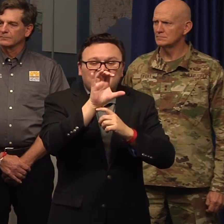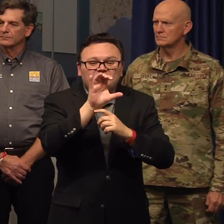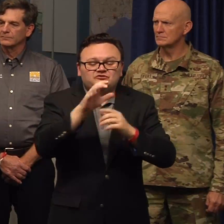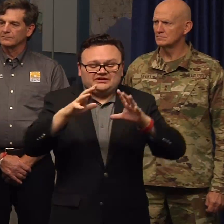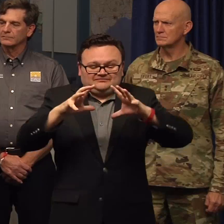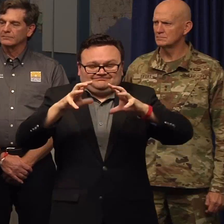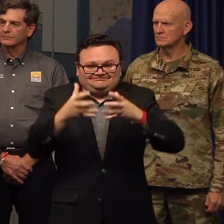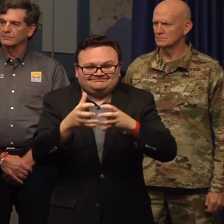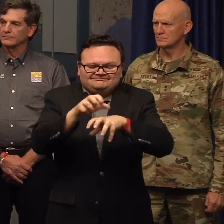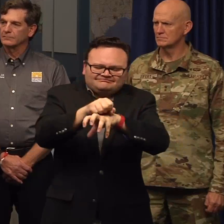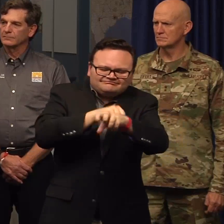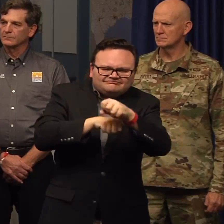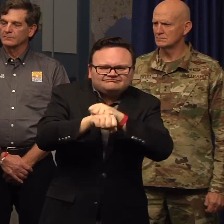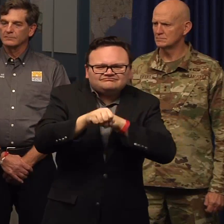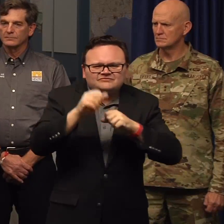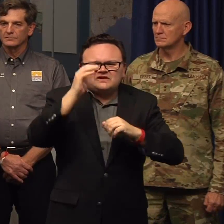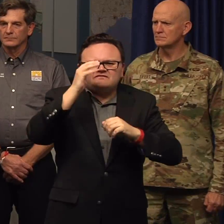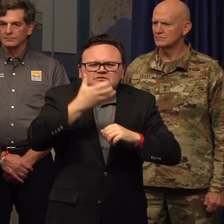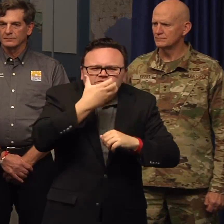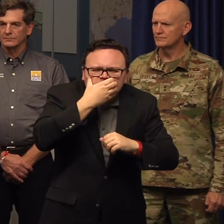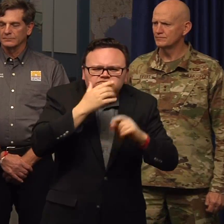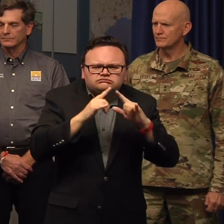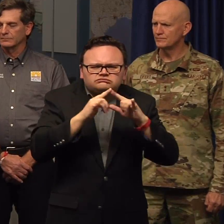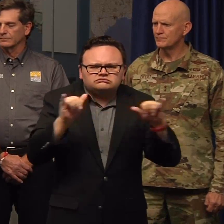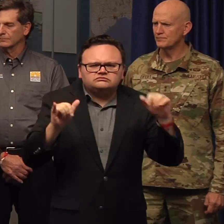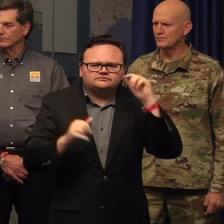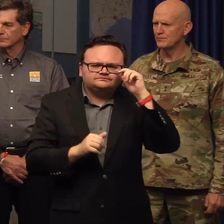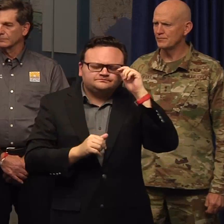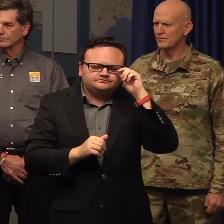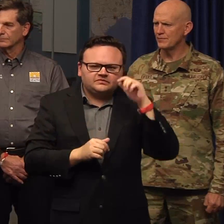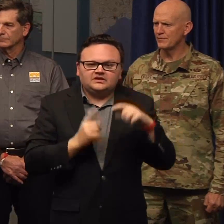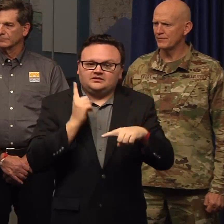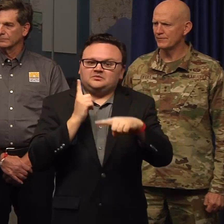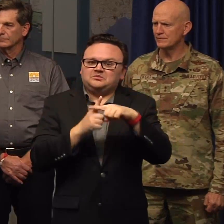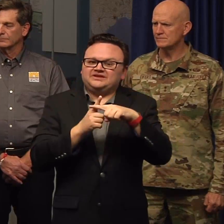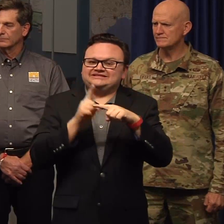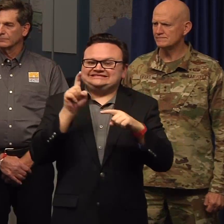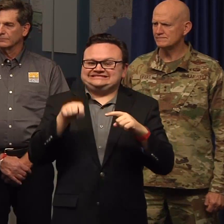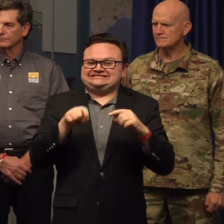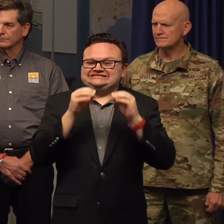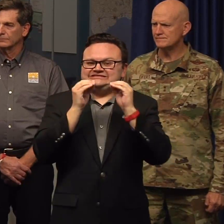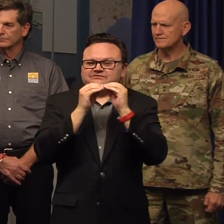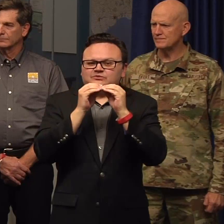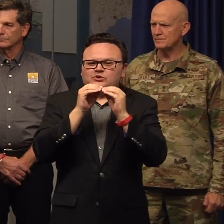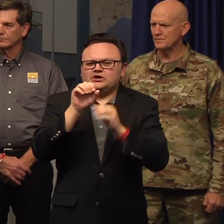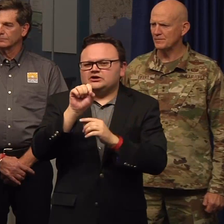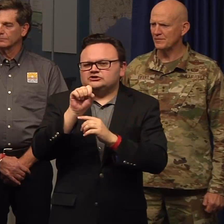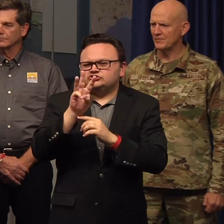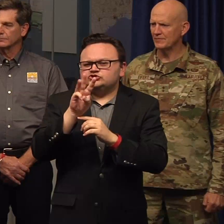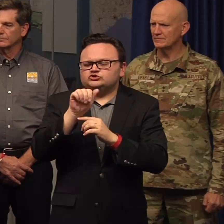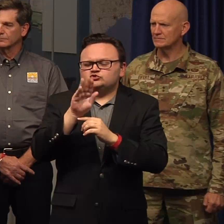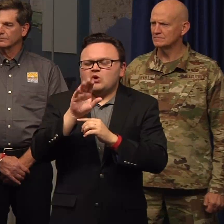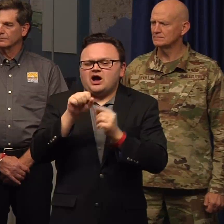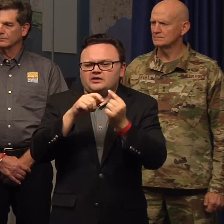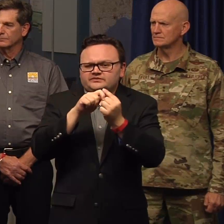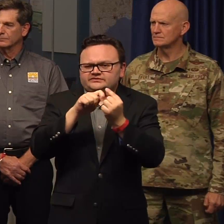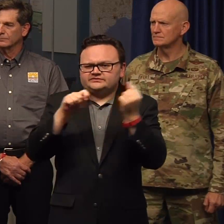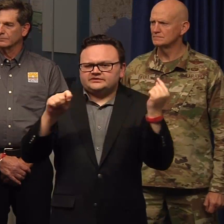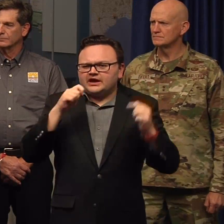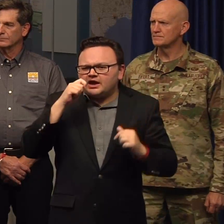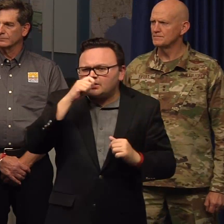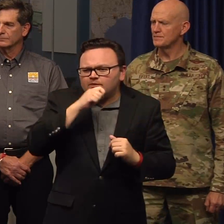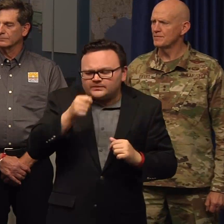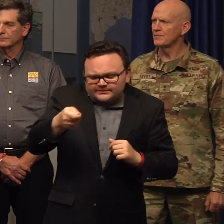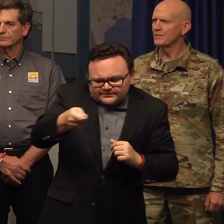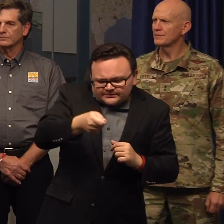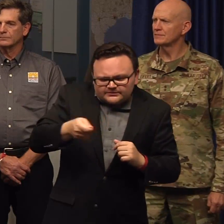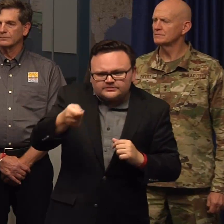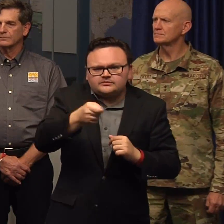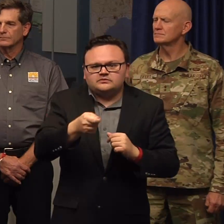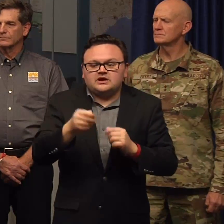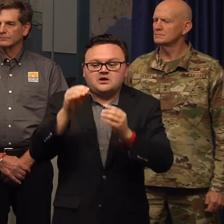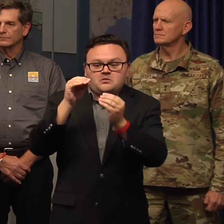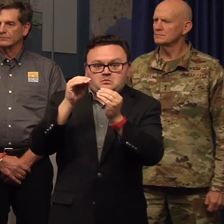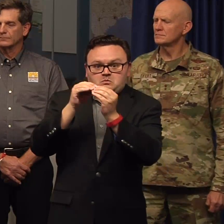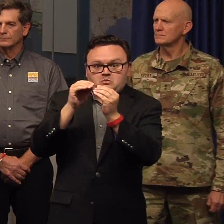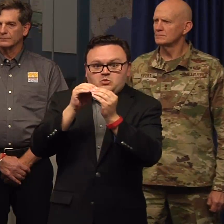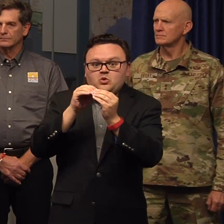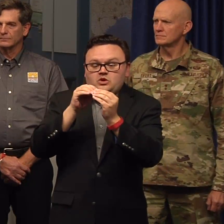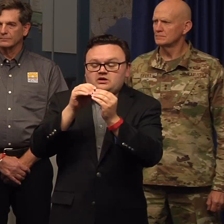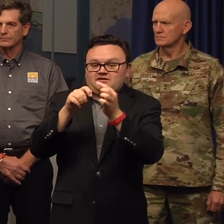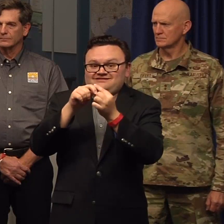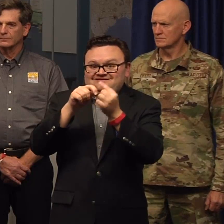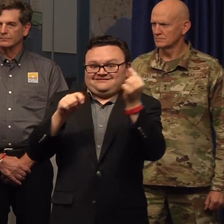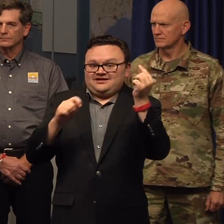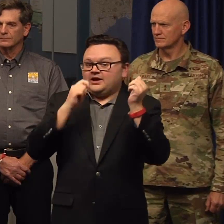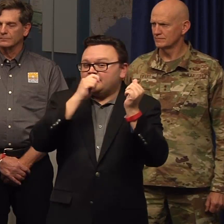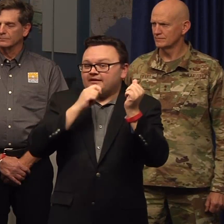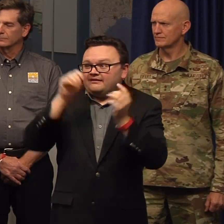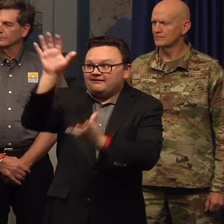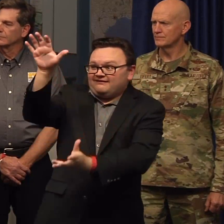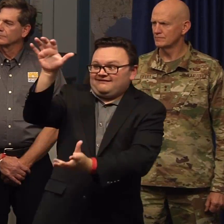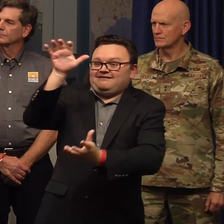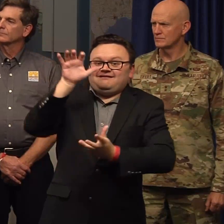FLORIDA NATIONAL GUARD.